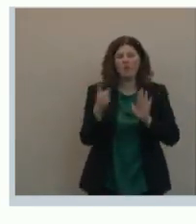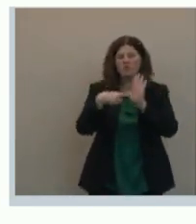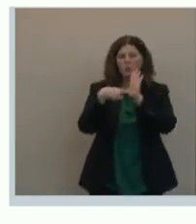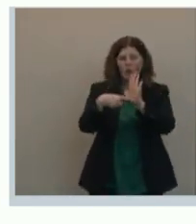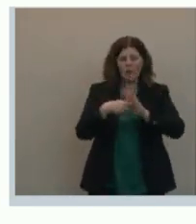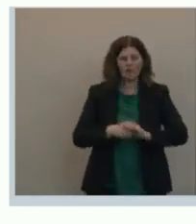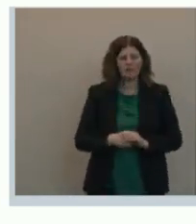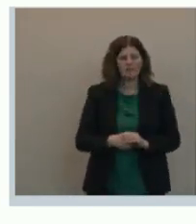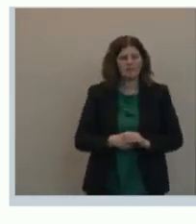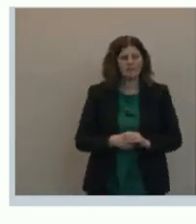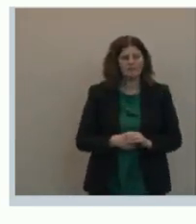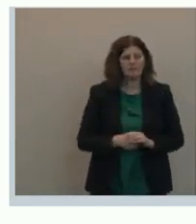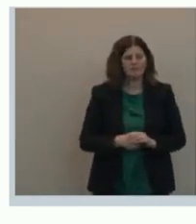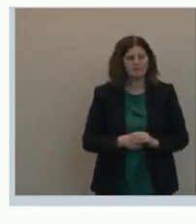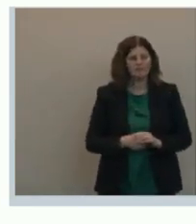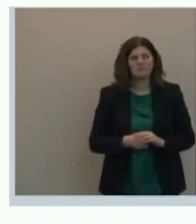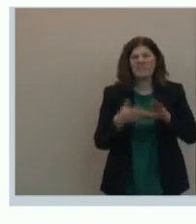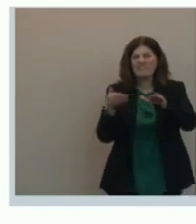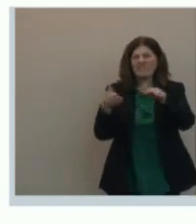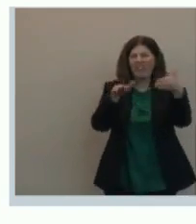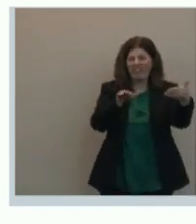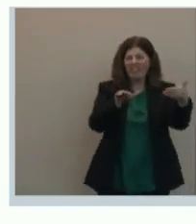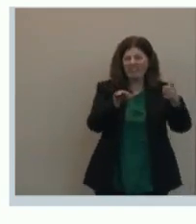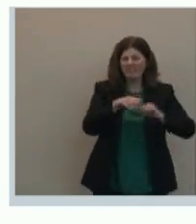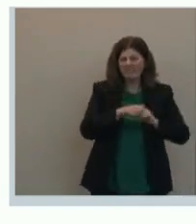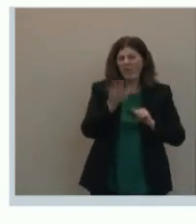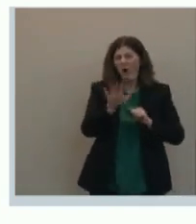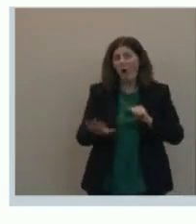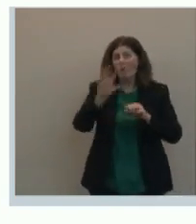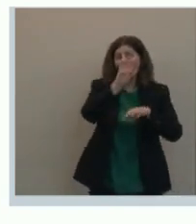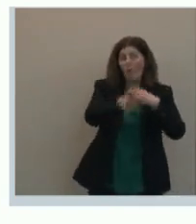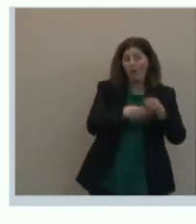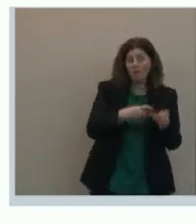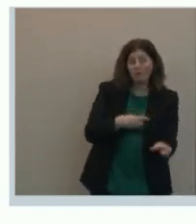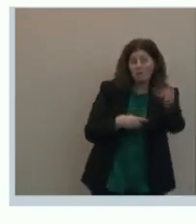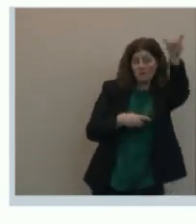ALMOST EVEN, BUT A LITTLE BIT MORE COMMON IN FEMALES.